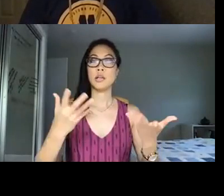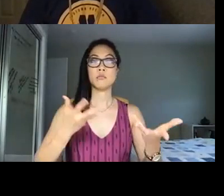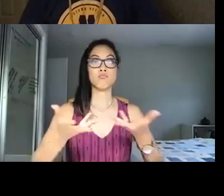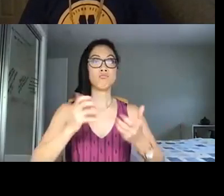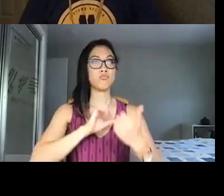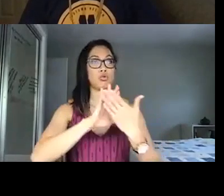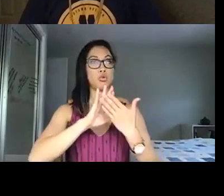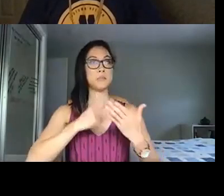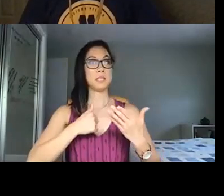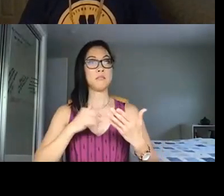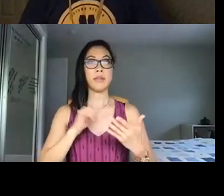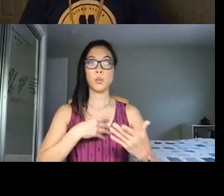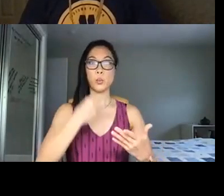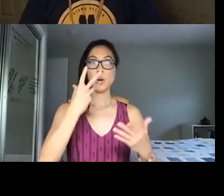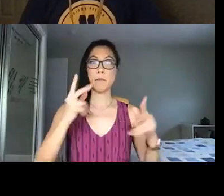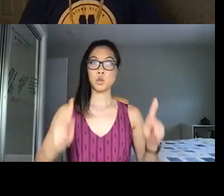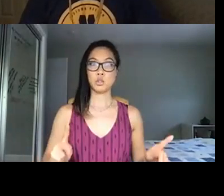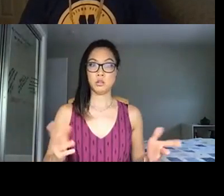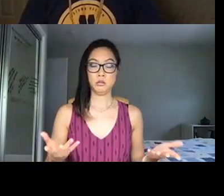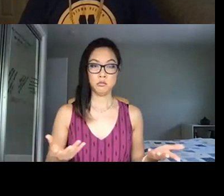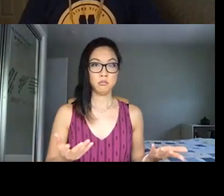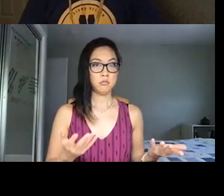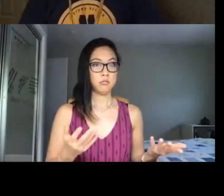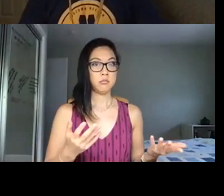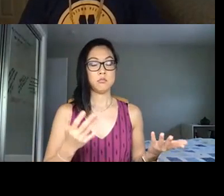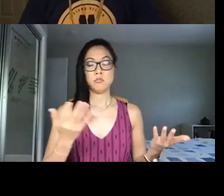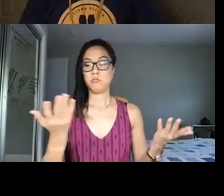know, there's a lot obviously a lot of work to do but